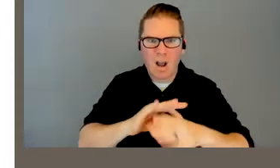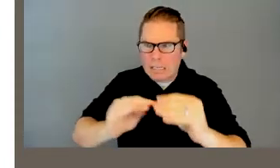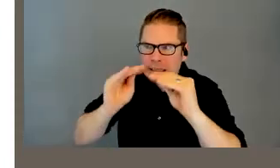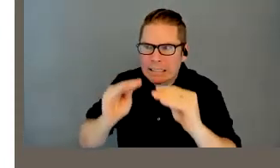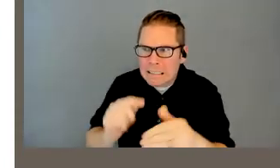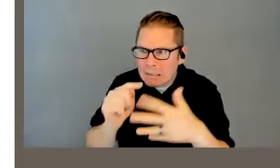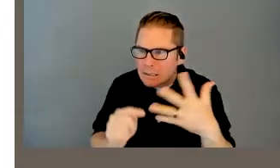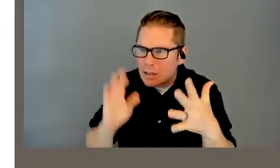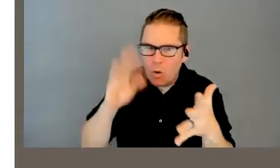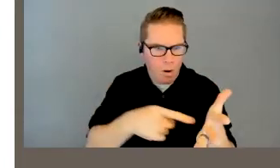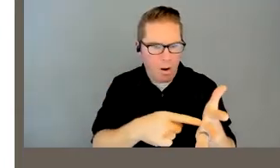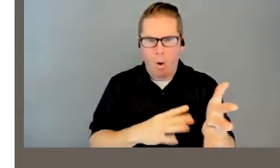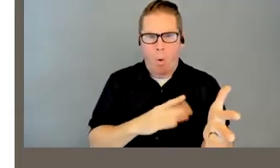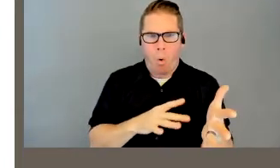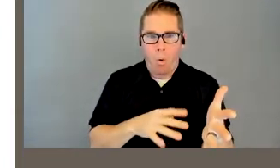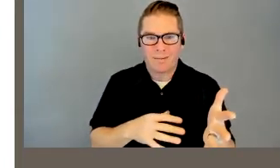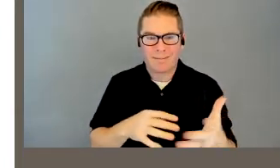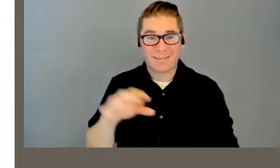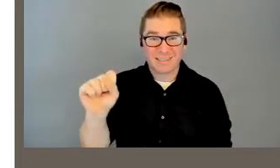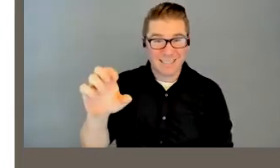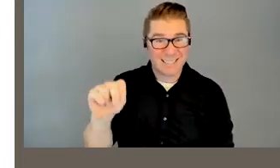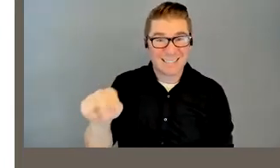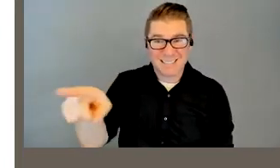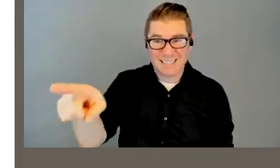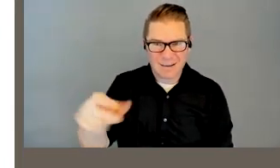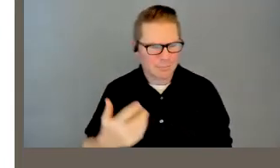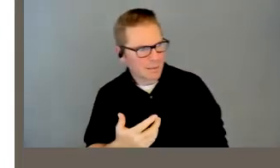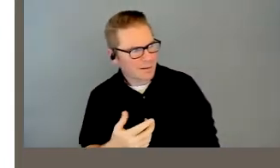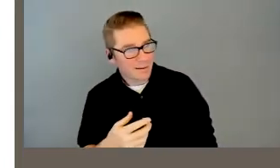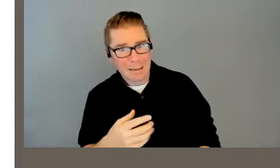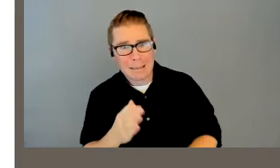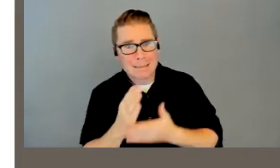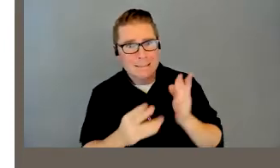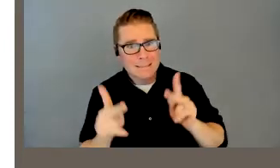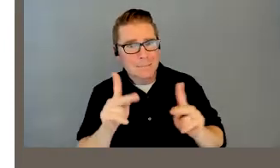When Sean looked at that, he was like, Are there people that are not, you know, that's where that burnout comes in.